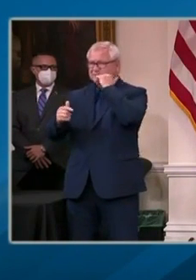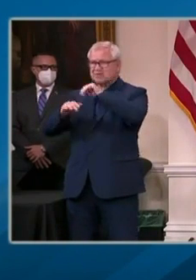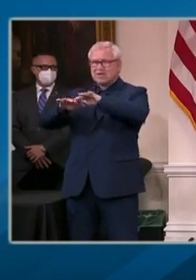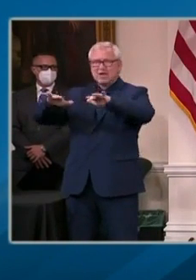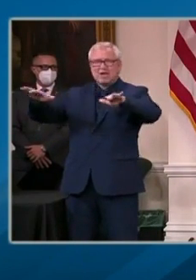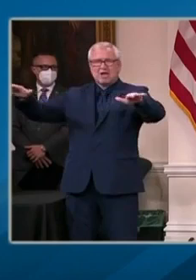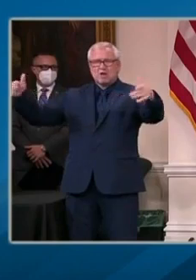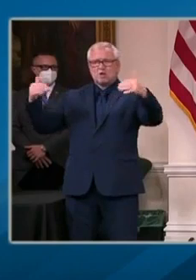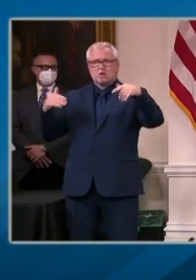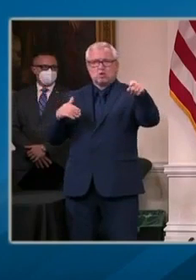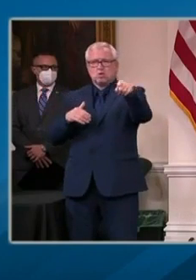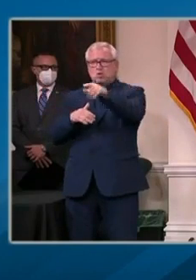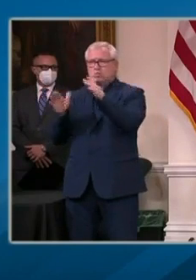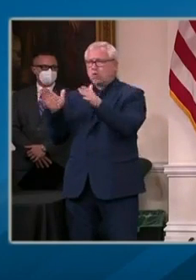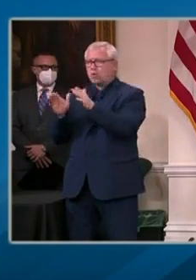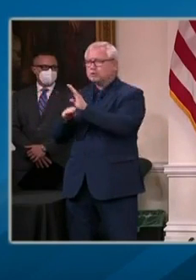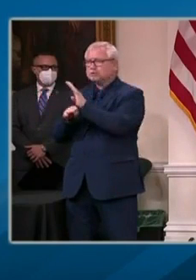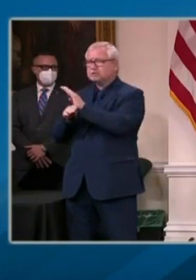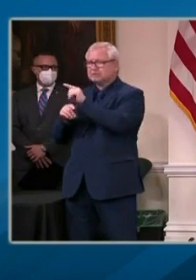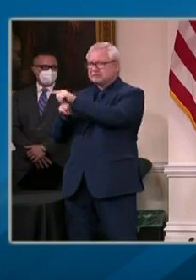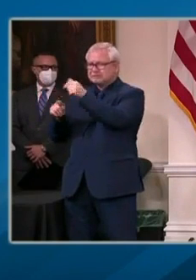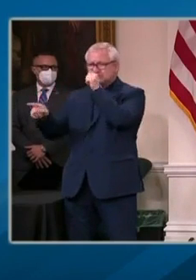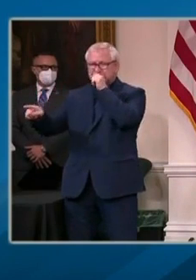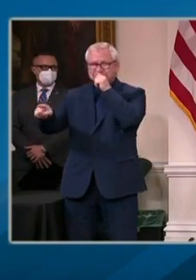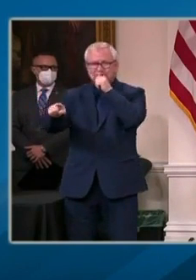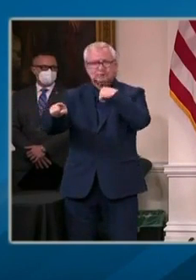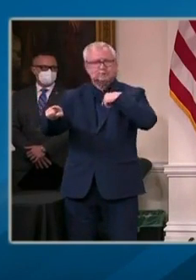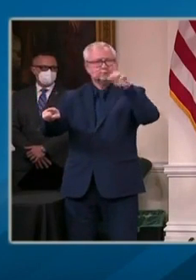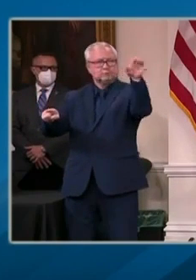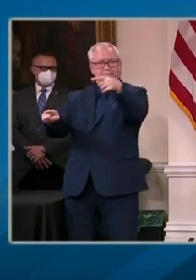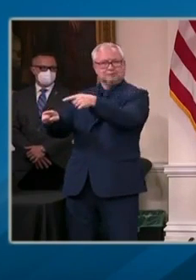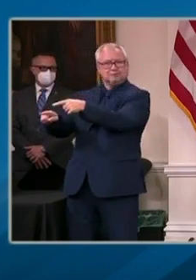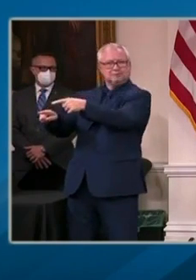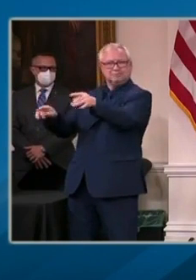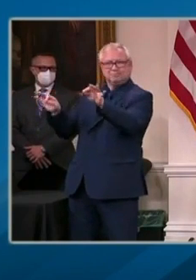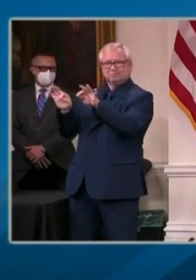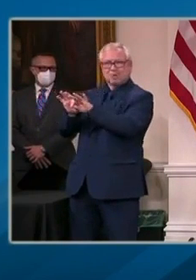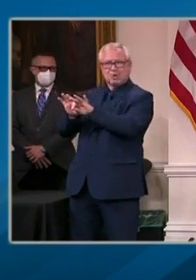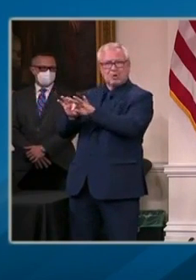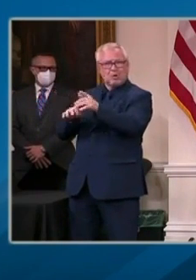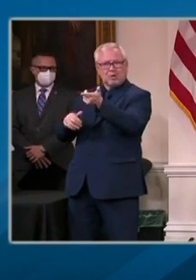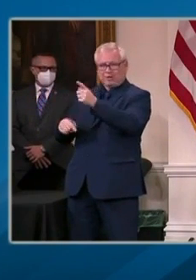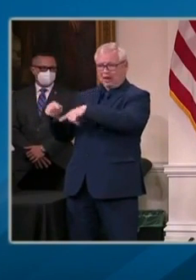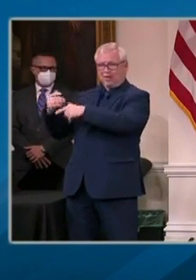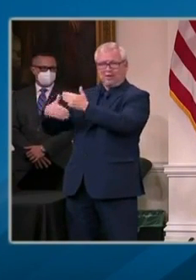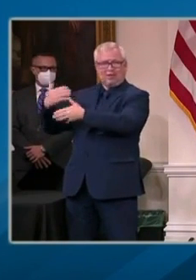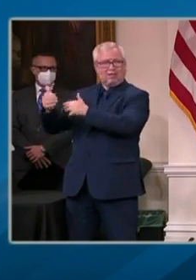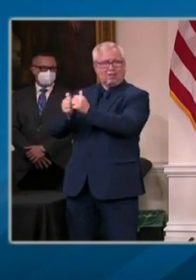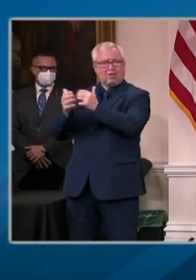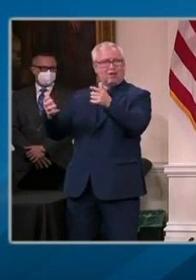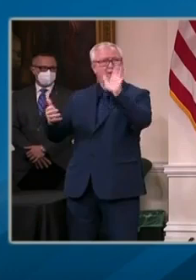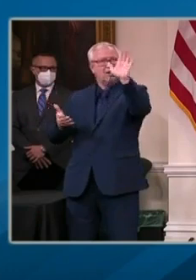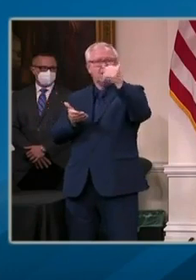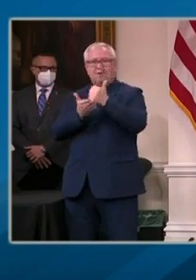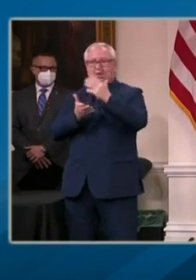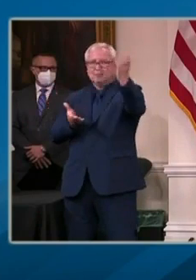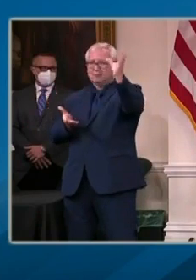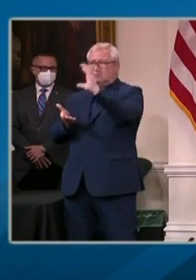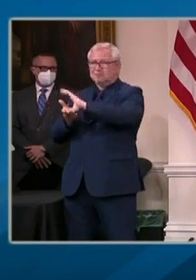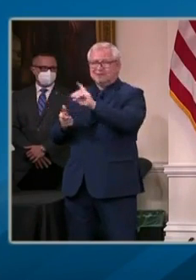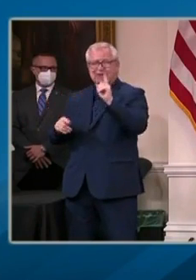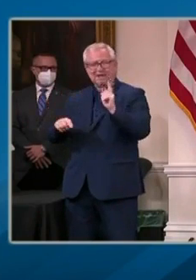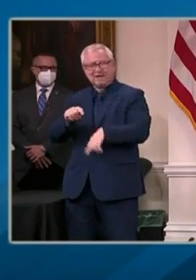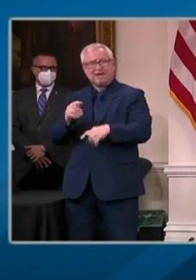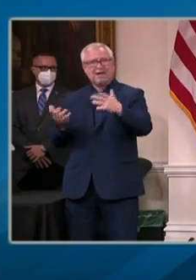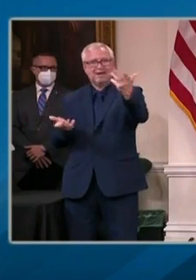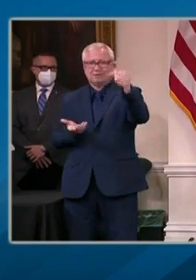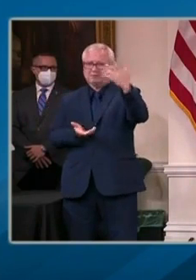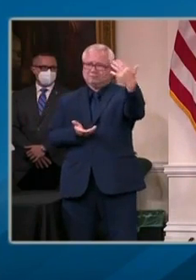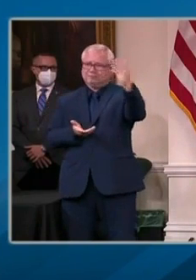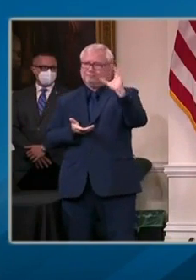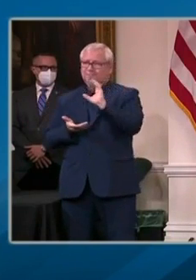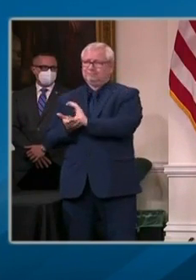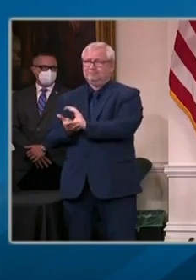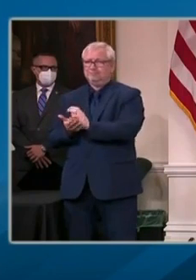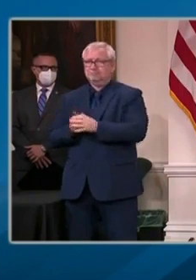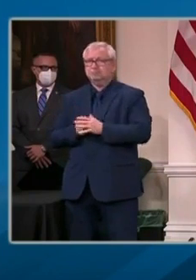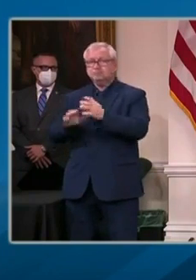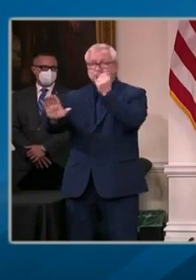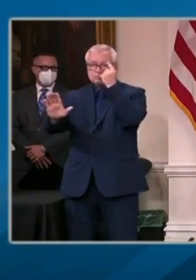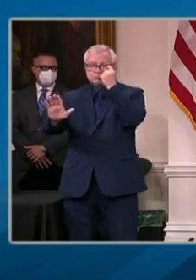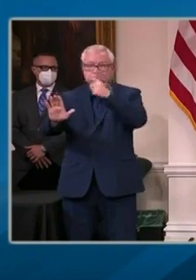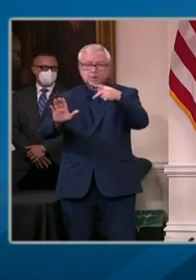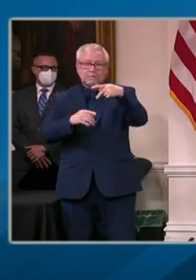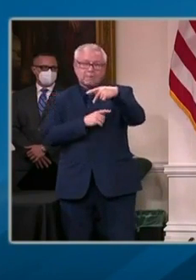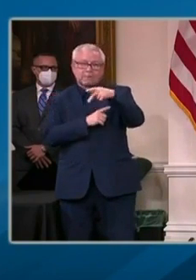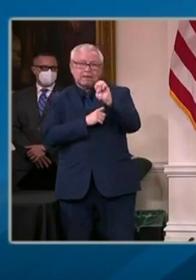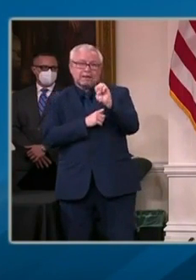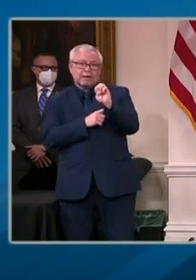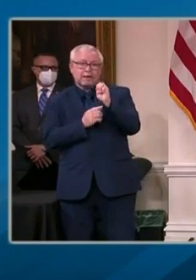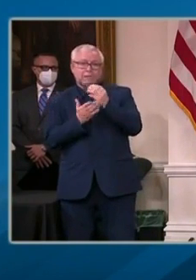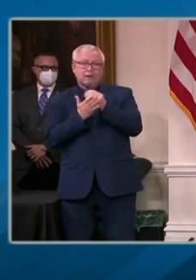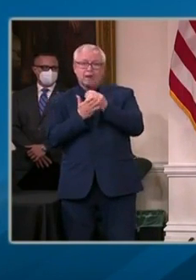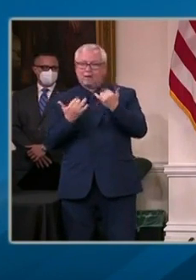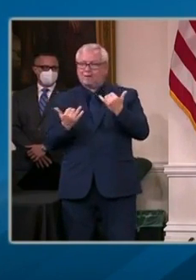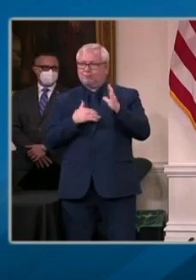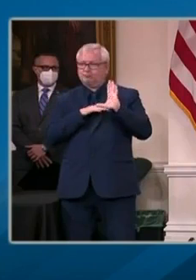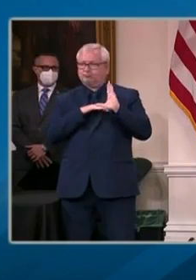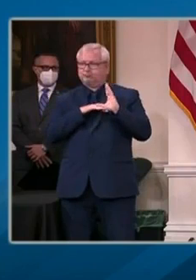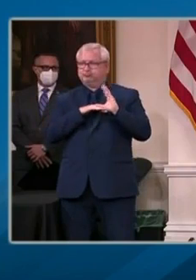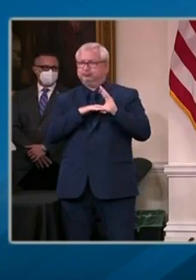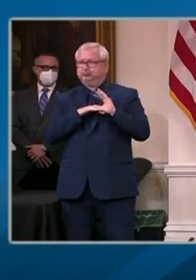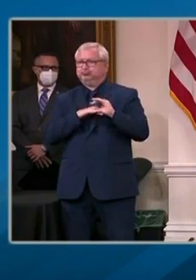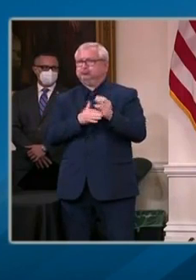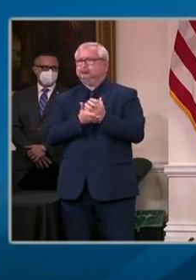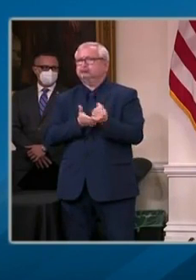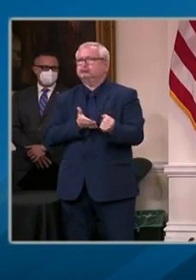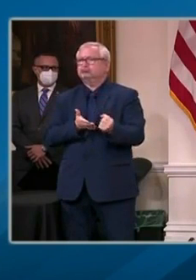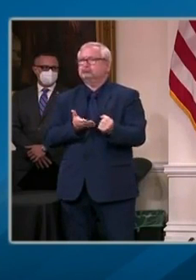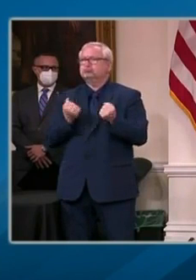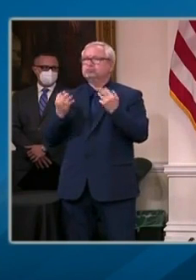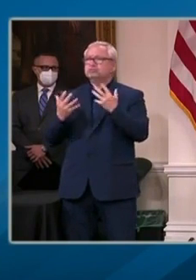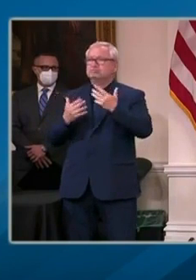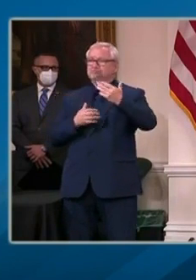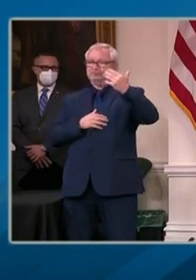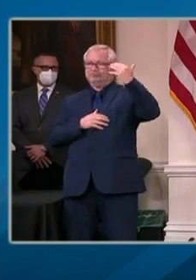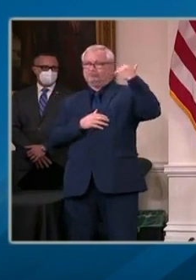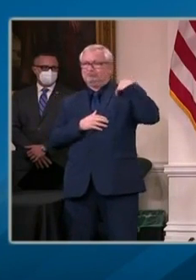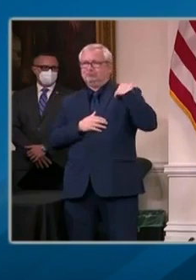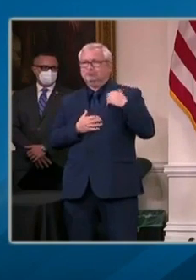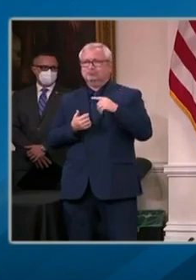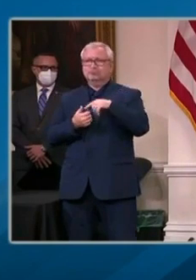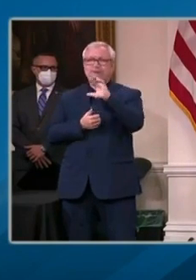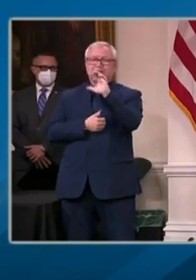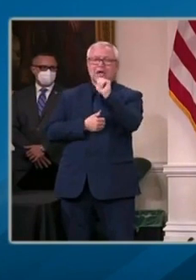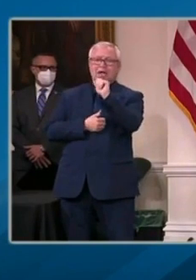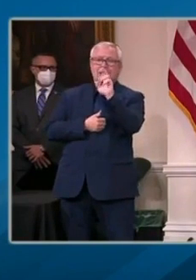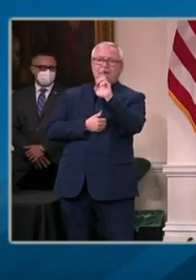EVERY DAY I HEAR FROM SMALL BUSINESS OWNERS WHO SAY THAT WITHOUT THIS HAPPEN THEY MAY NOT BE ABLE TO KEEP THEIR DOORS OPEN THROUGH THE END OF THE YEAR P.P.P. FUNDING RAN OUT MANY